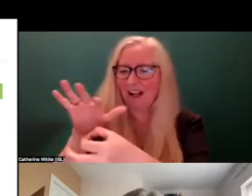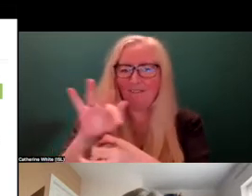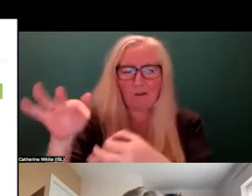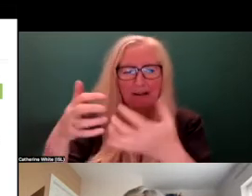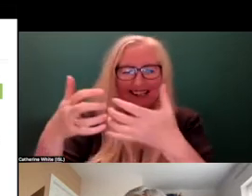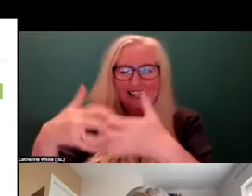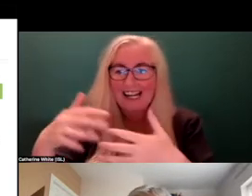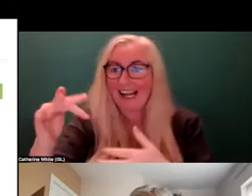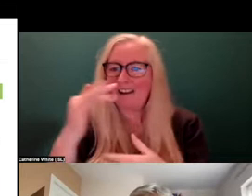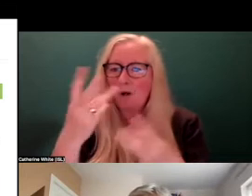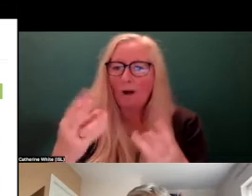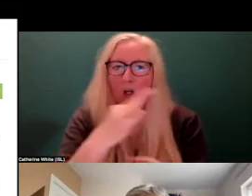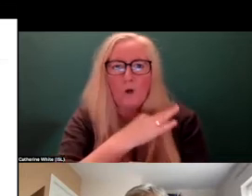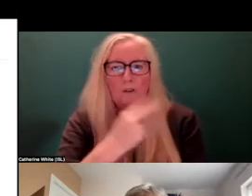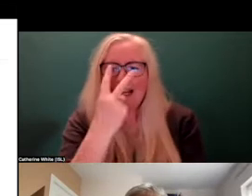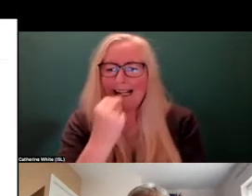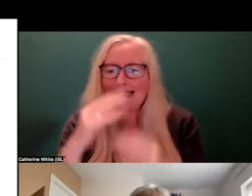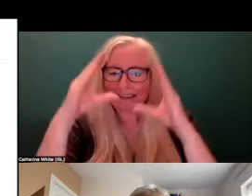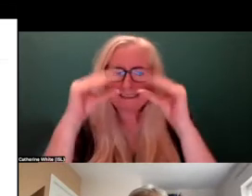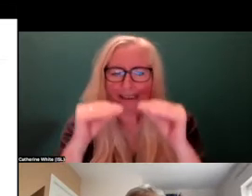technology, particularly at night, if we want a good night's sleep.